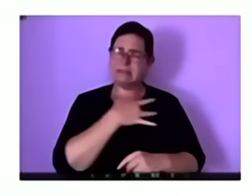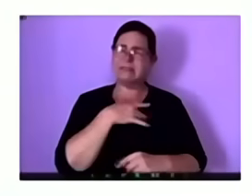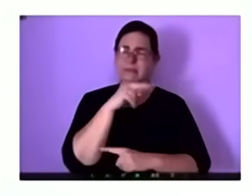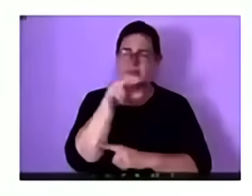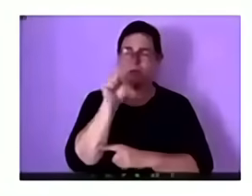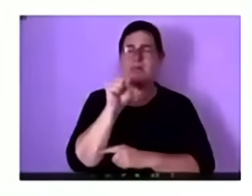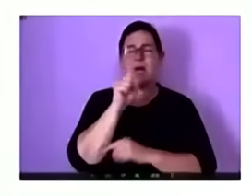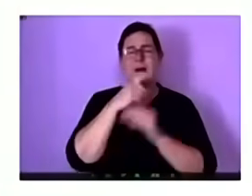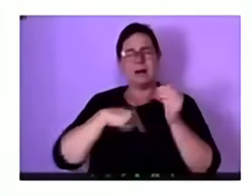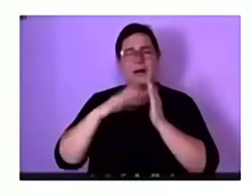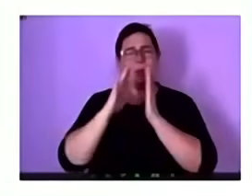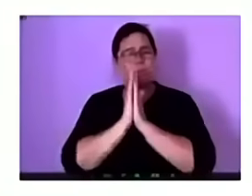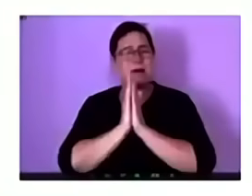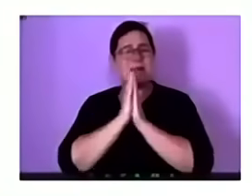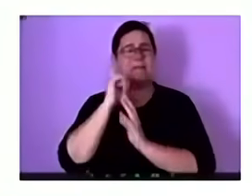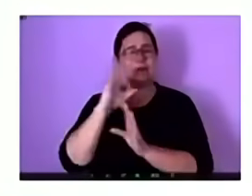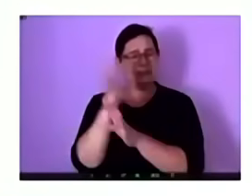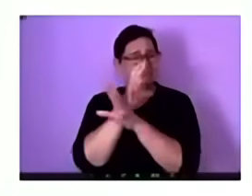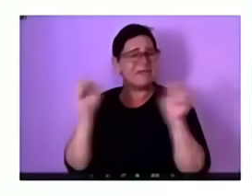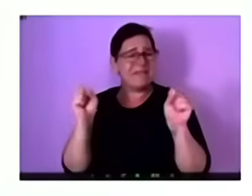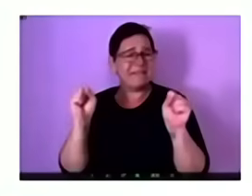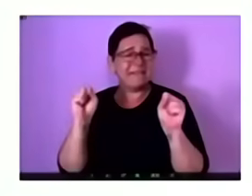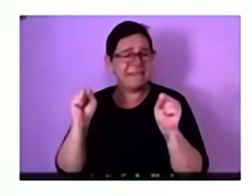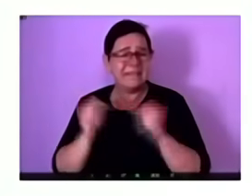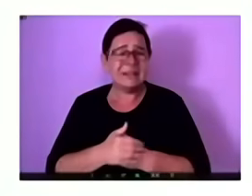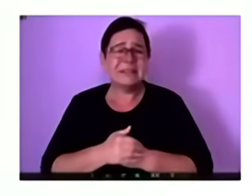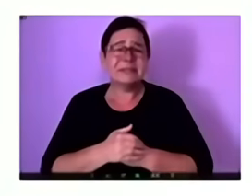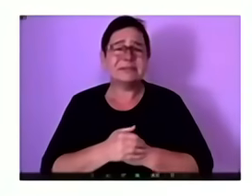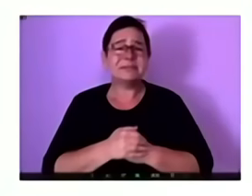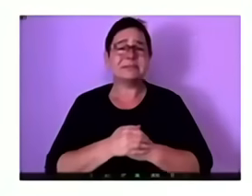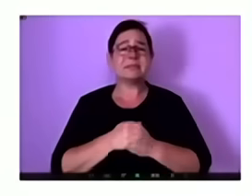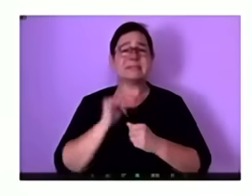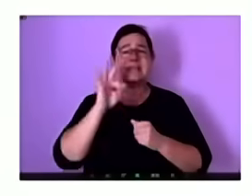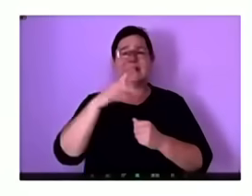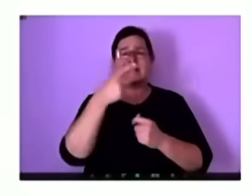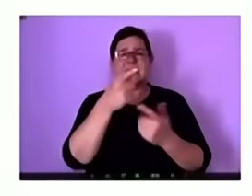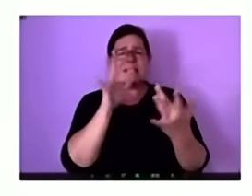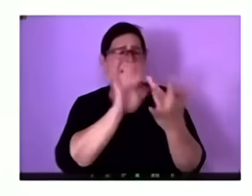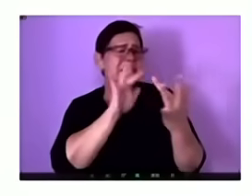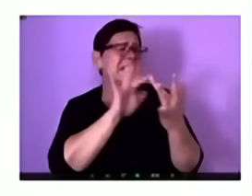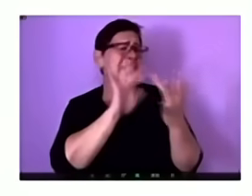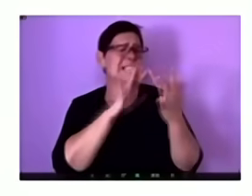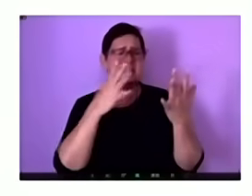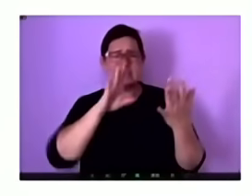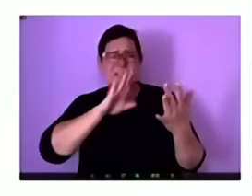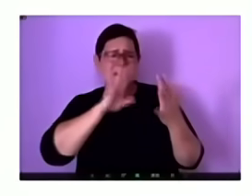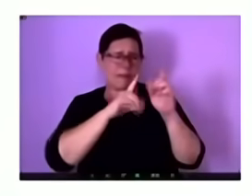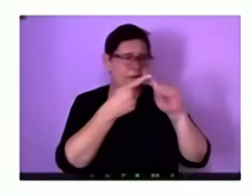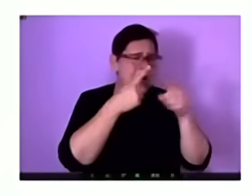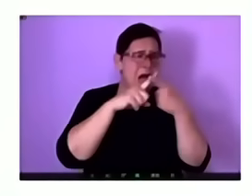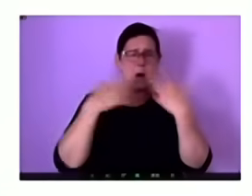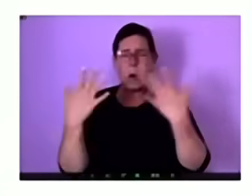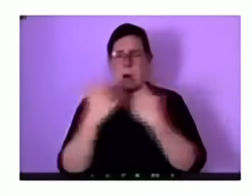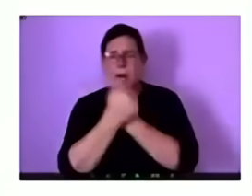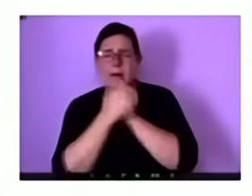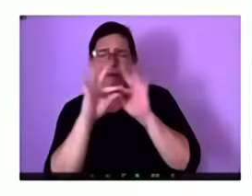THAT THEY MAY BE MISSING, PLEASE REACH OUT TO YOUR LOCAL AUTHORITIES. I MENTIONED THE STATE OF